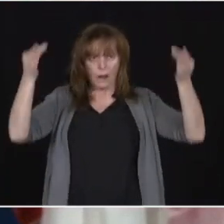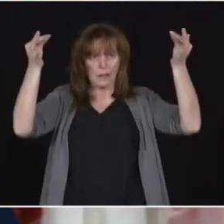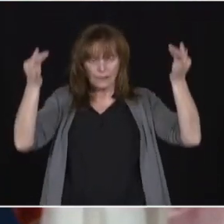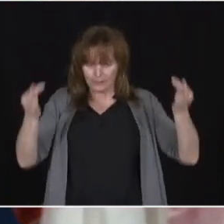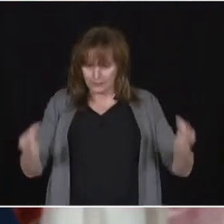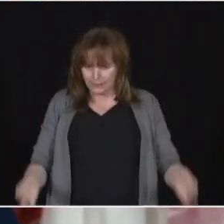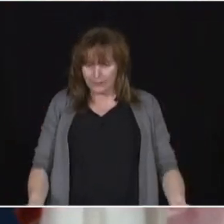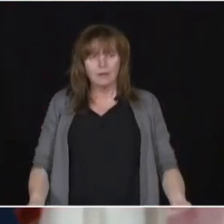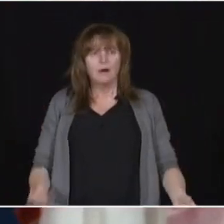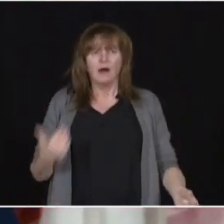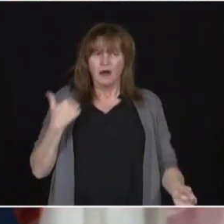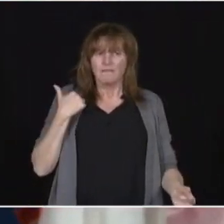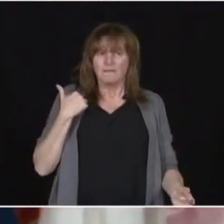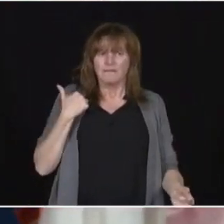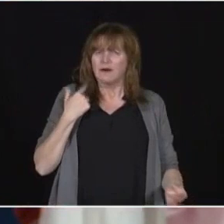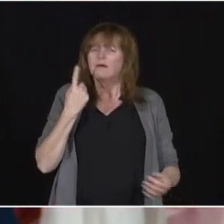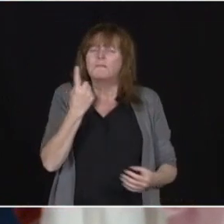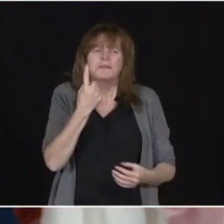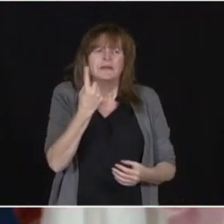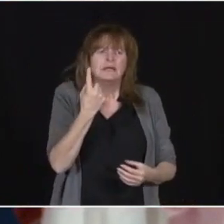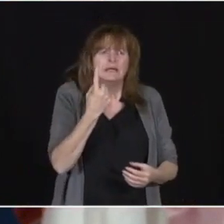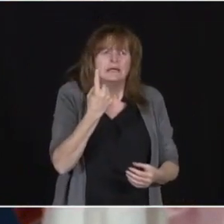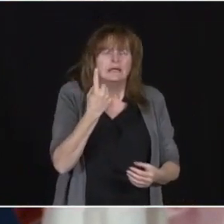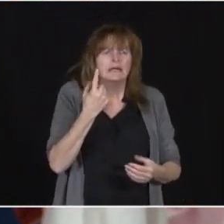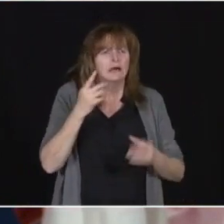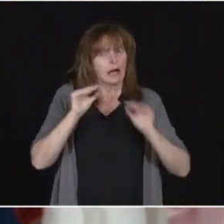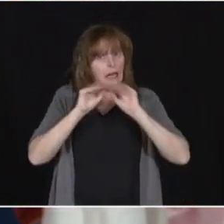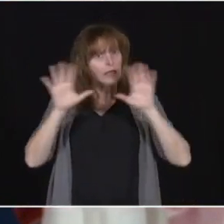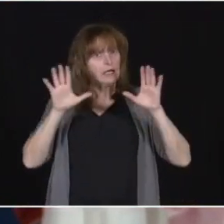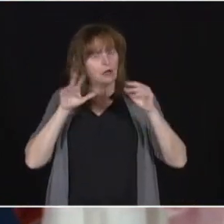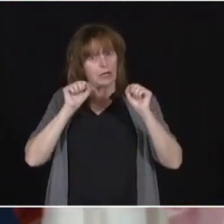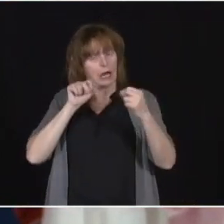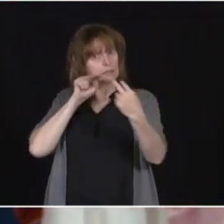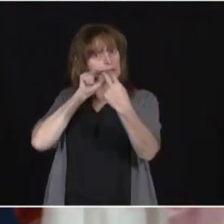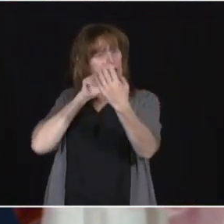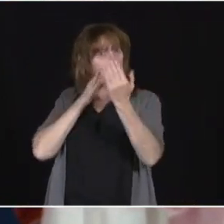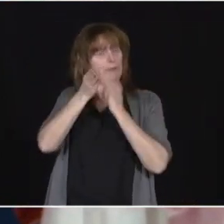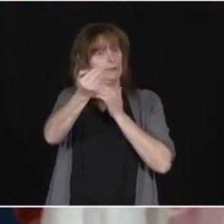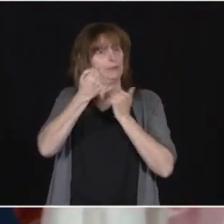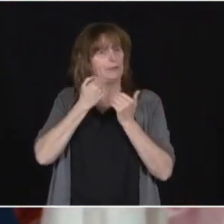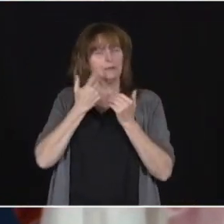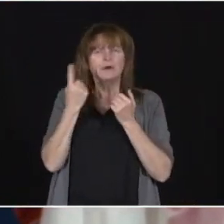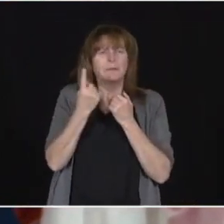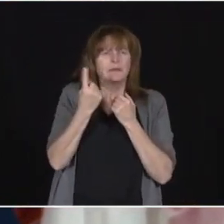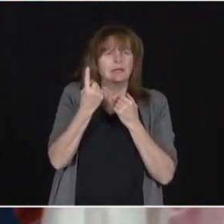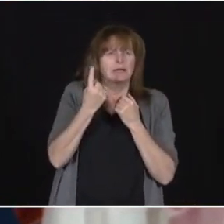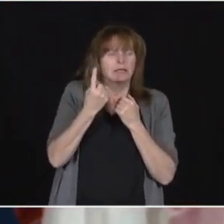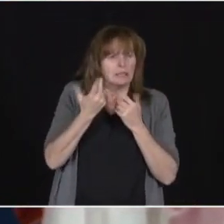best on getting some sort of covering there, transparent covering, that would be very beneficial. And then putting tape on the ground